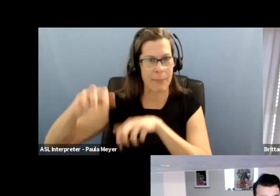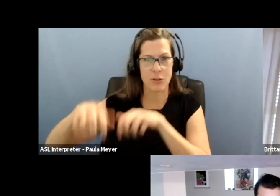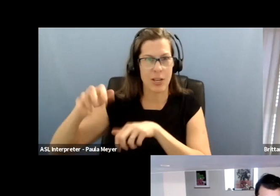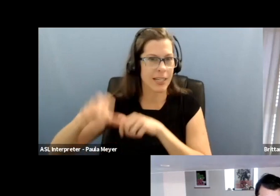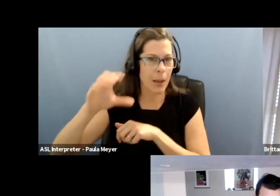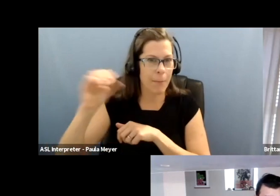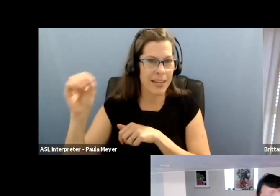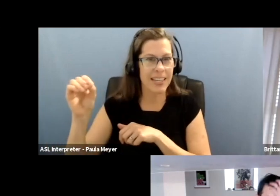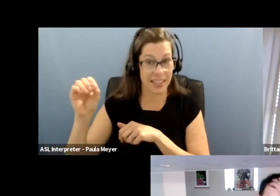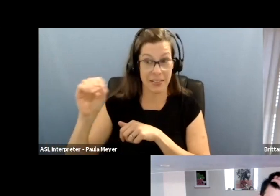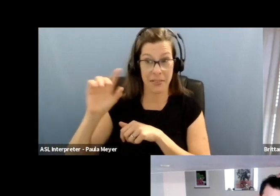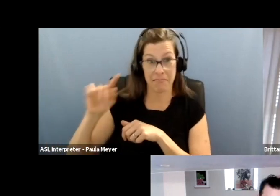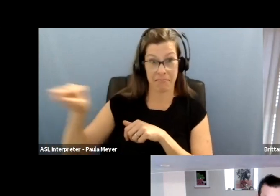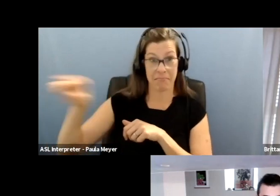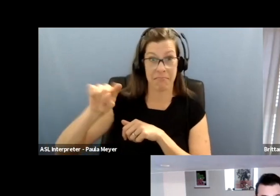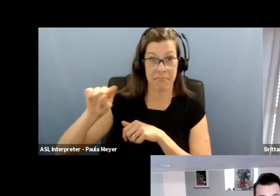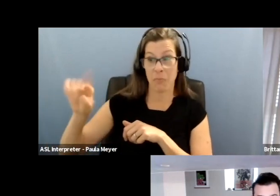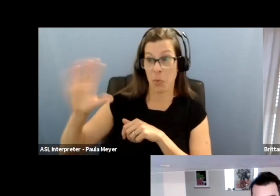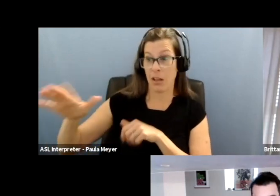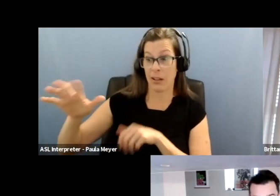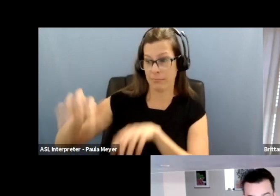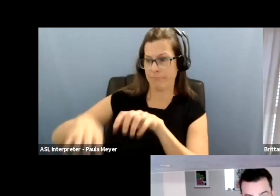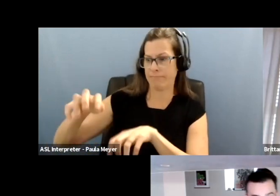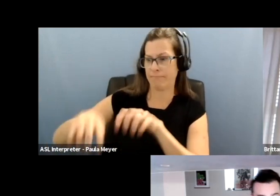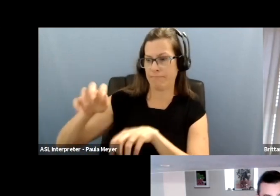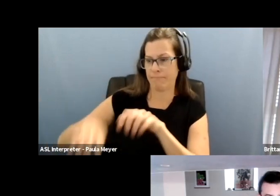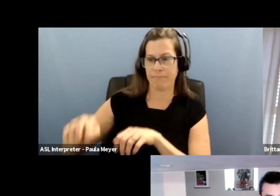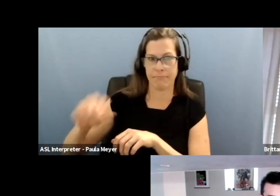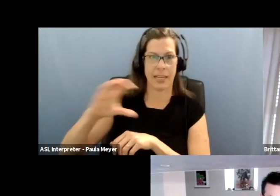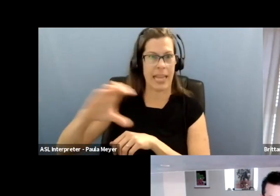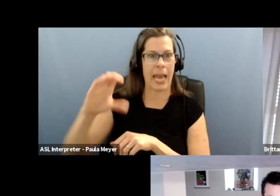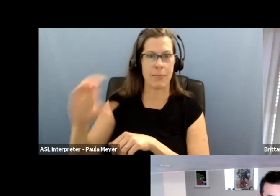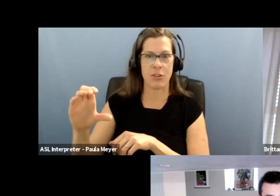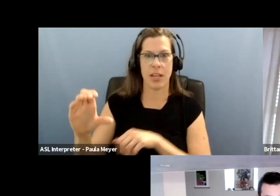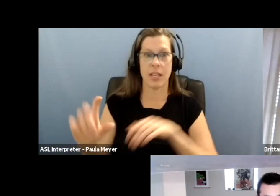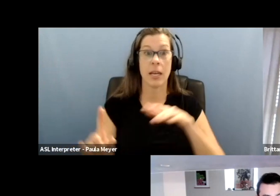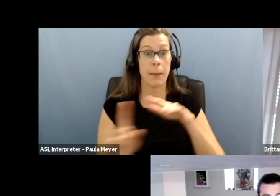and the captions will appear right synced perfectly when people are speaking,